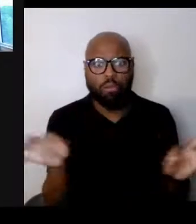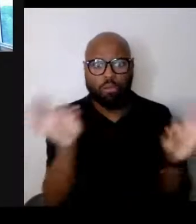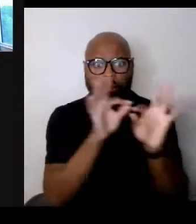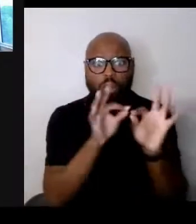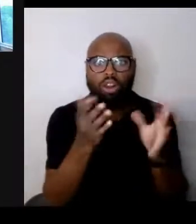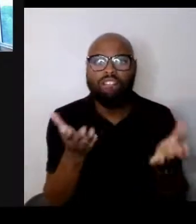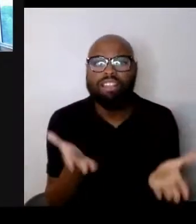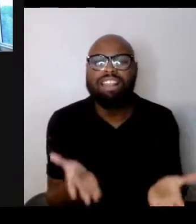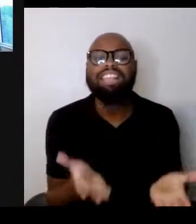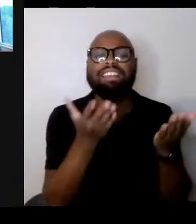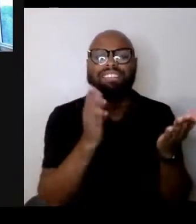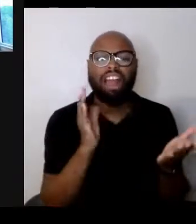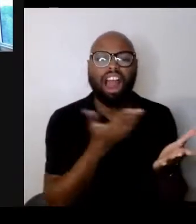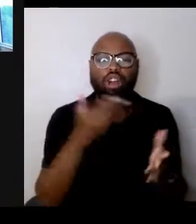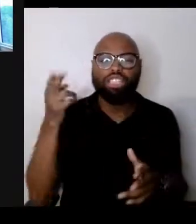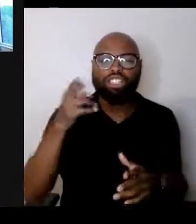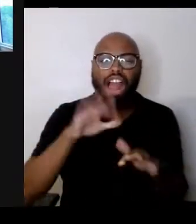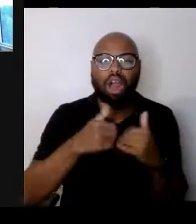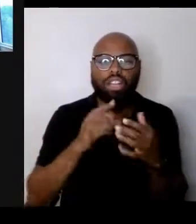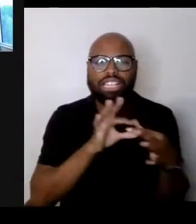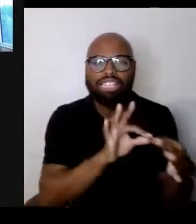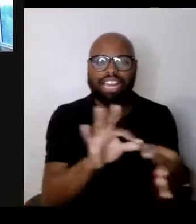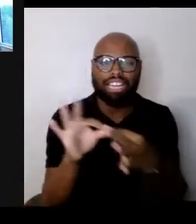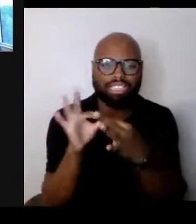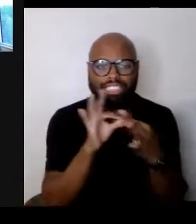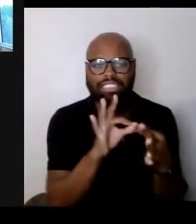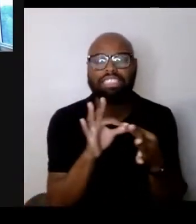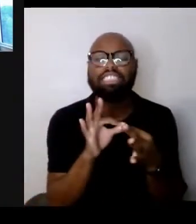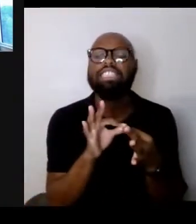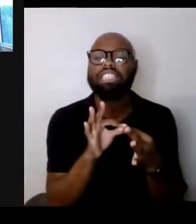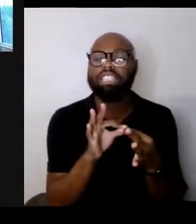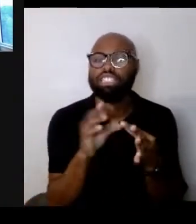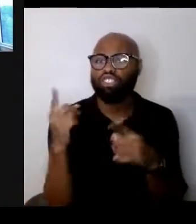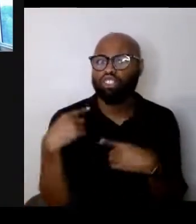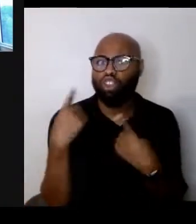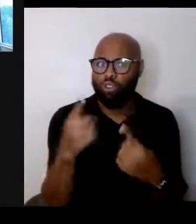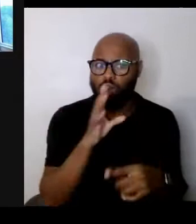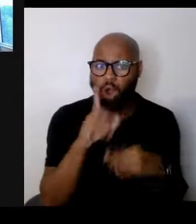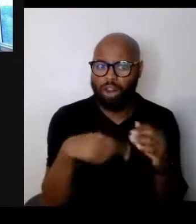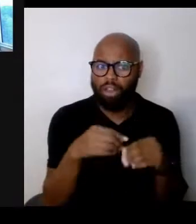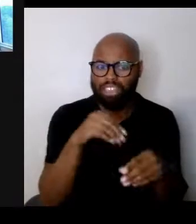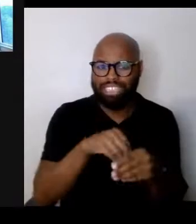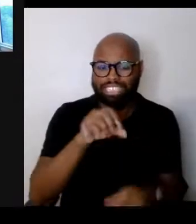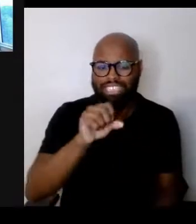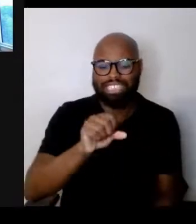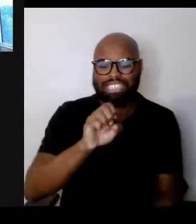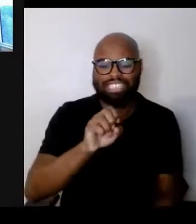and as we have been talking in the series, you know also about the impact of the policies